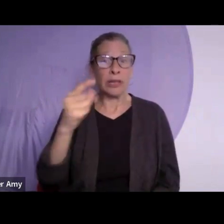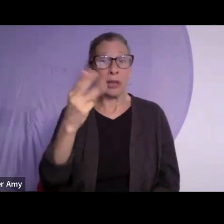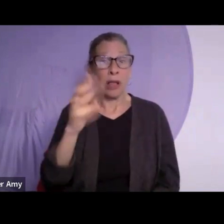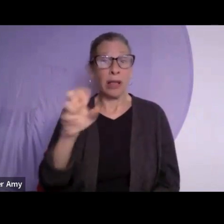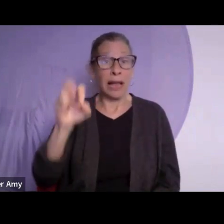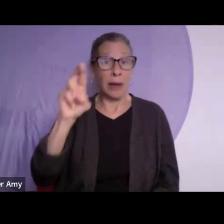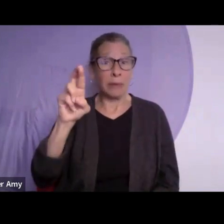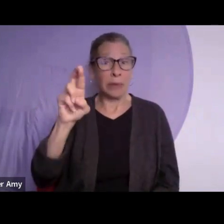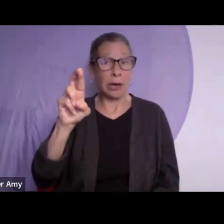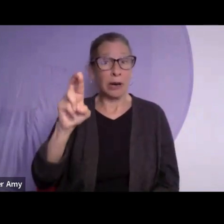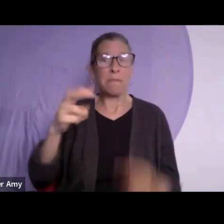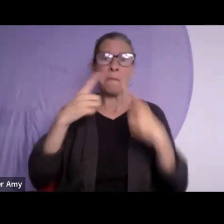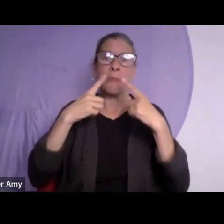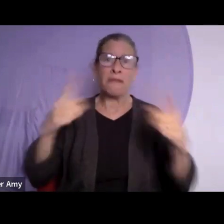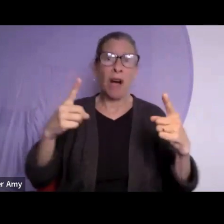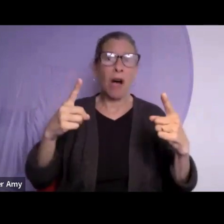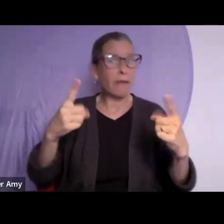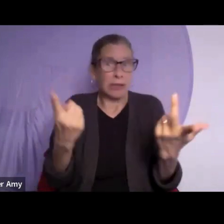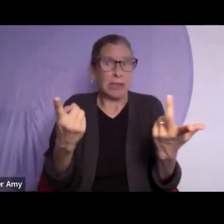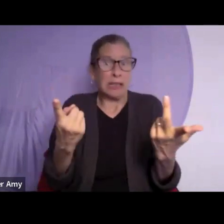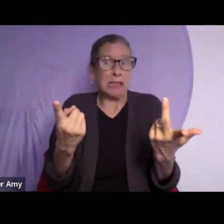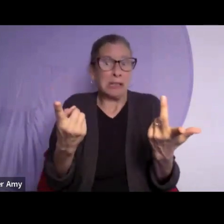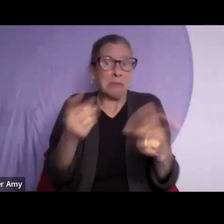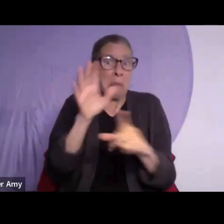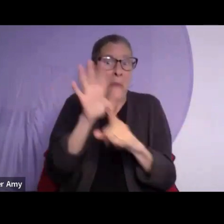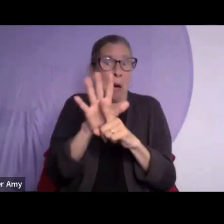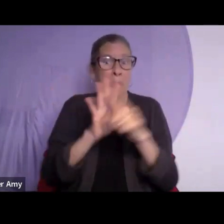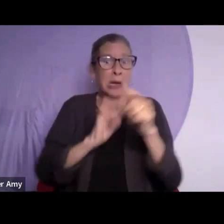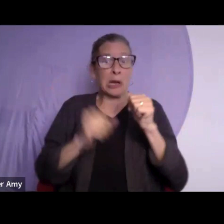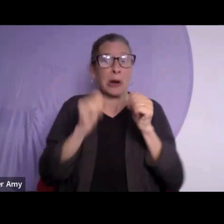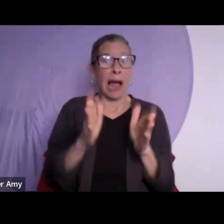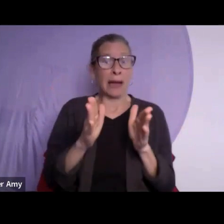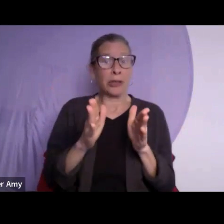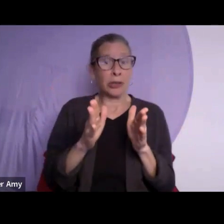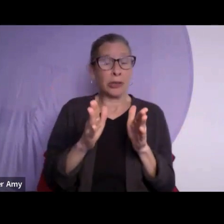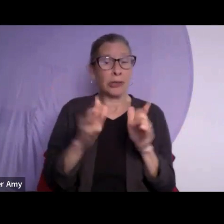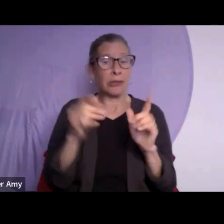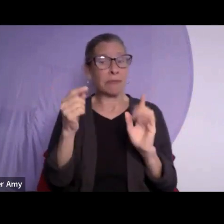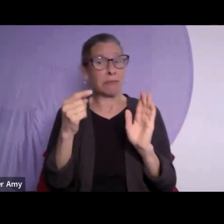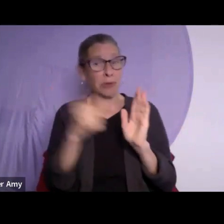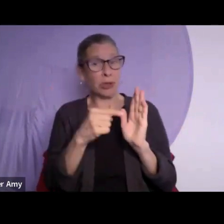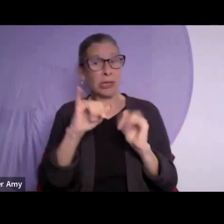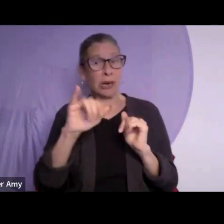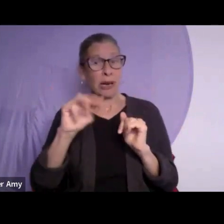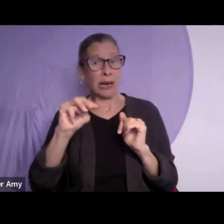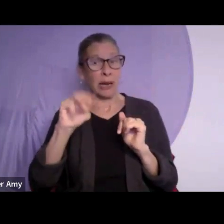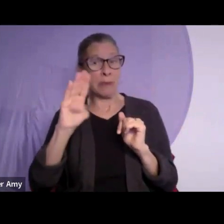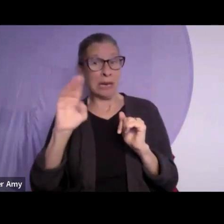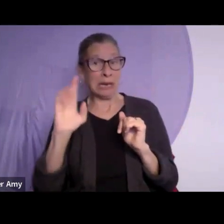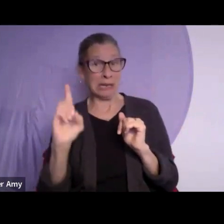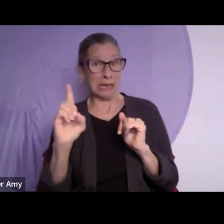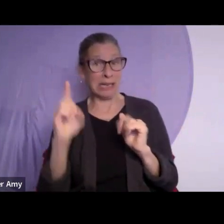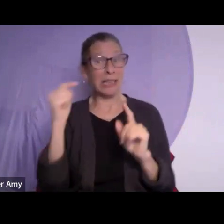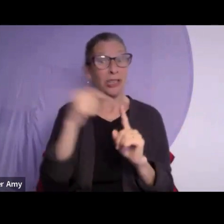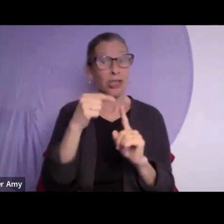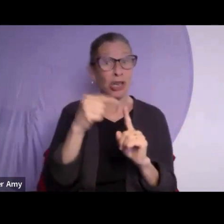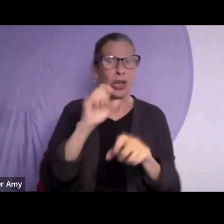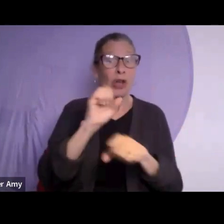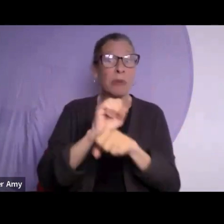known mainstream actress, she's to look her up on IMDb, and you'll see she's been been working the pavement and really